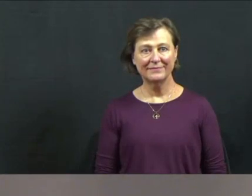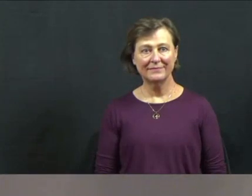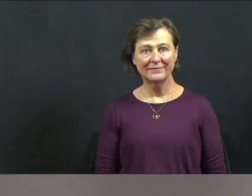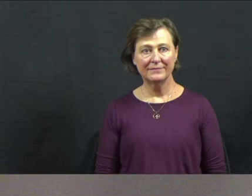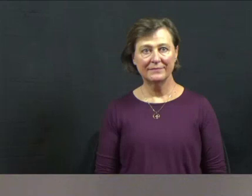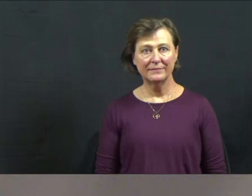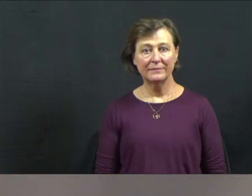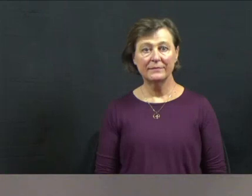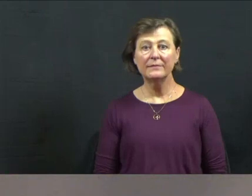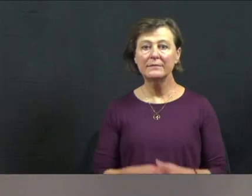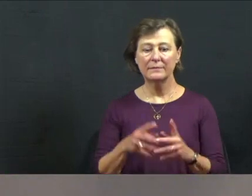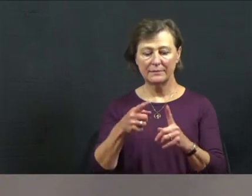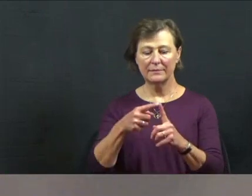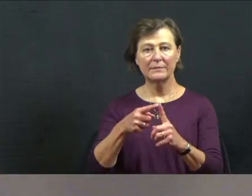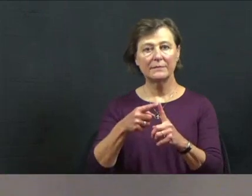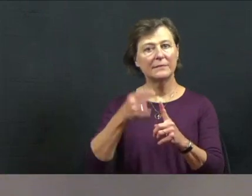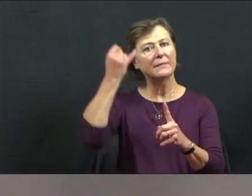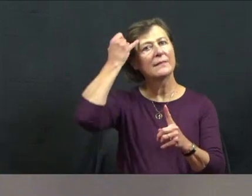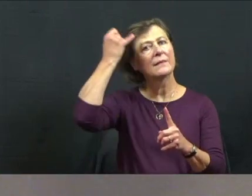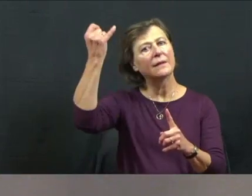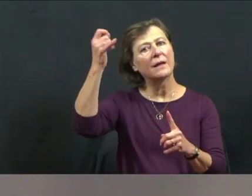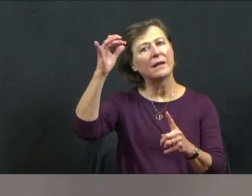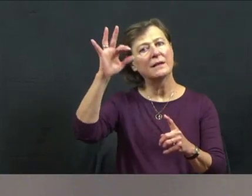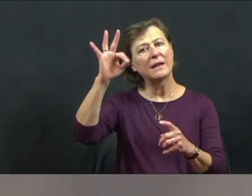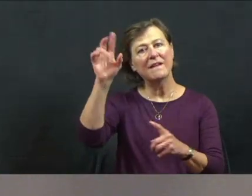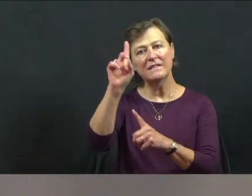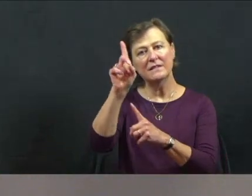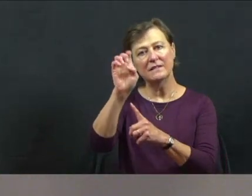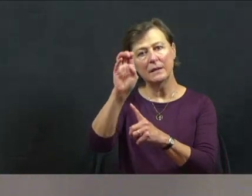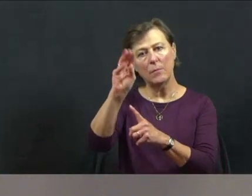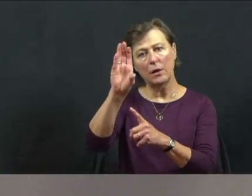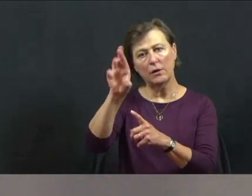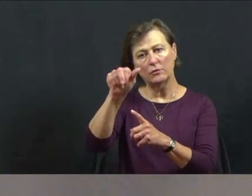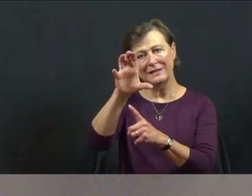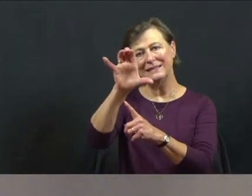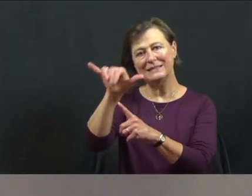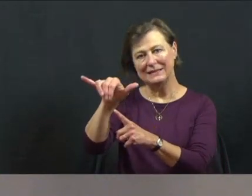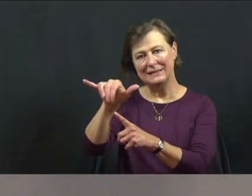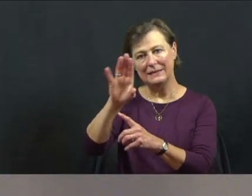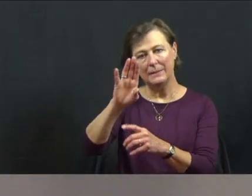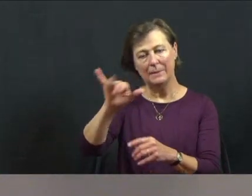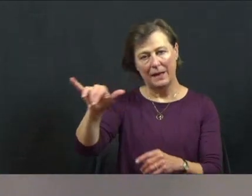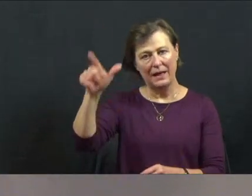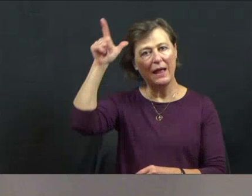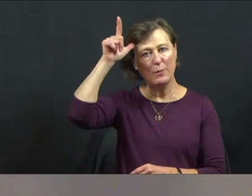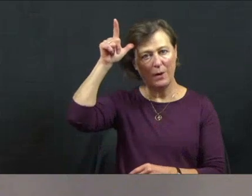"The Idea of Democracy," by Abraham Lincoln."